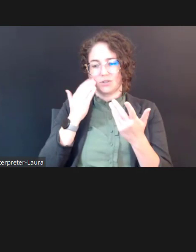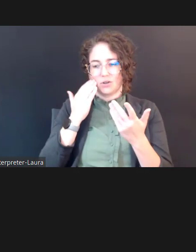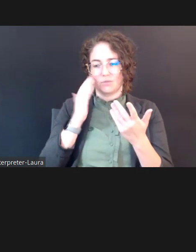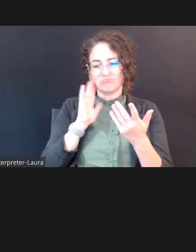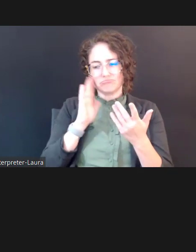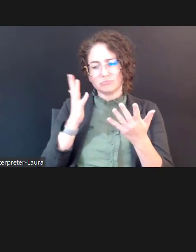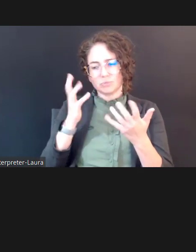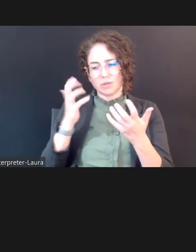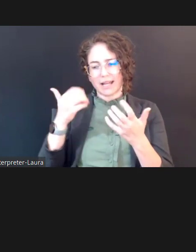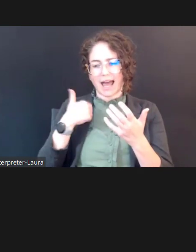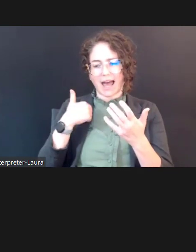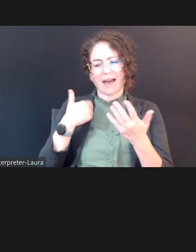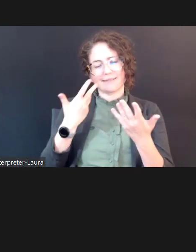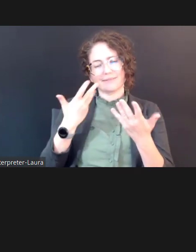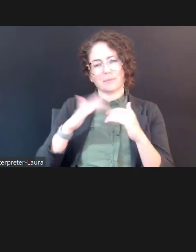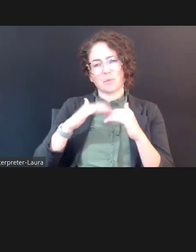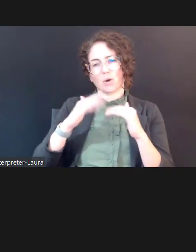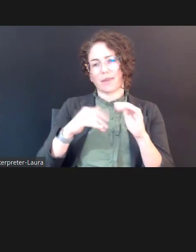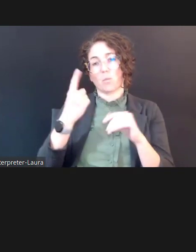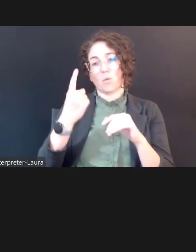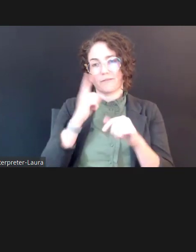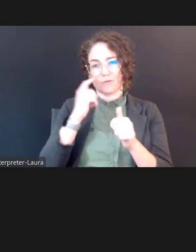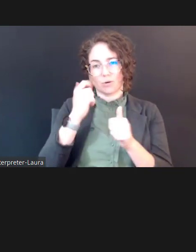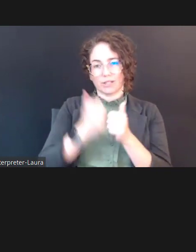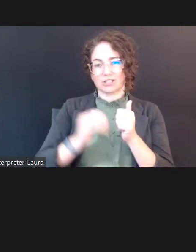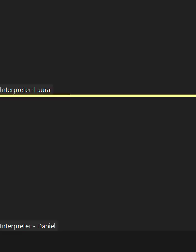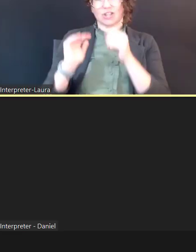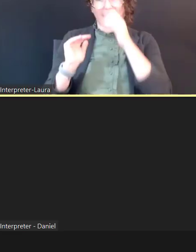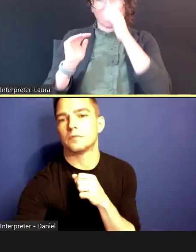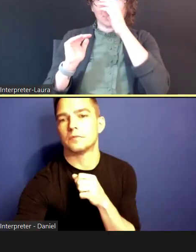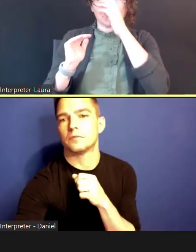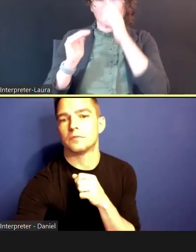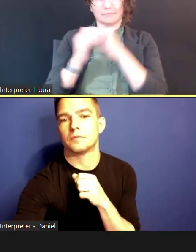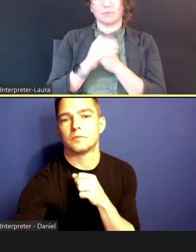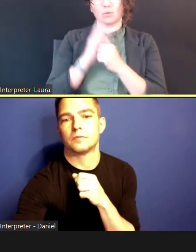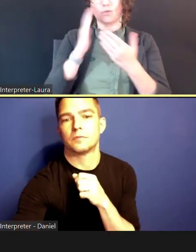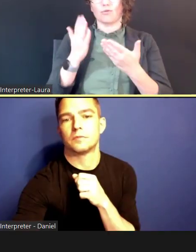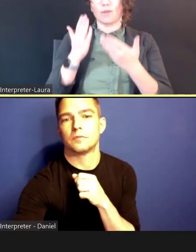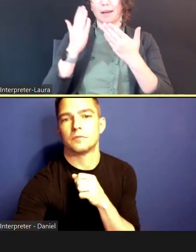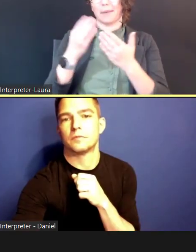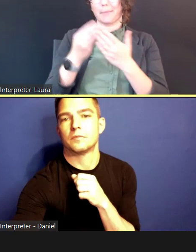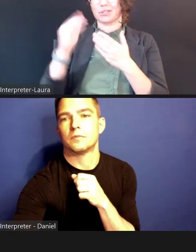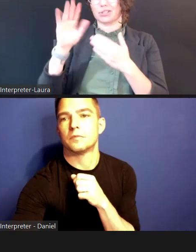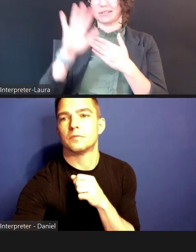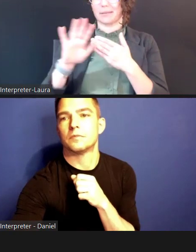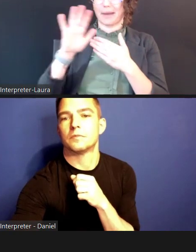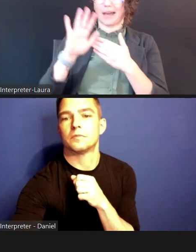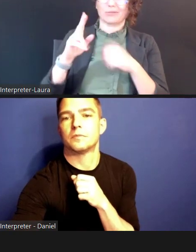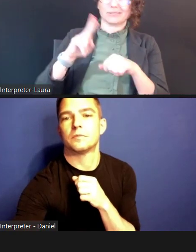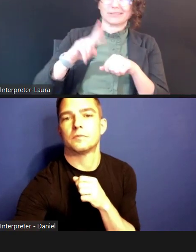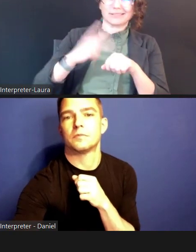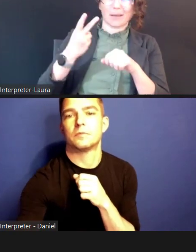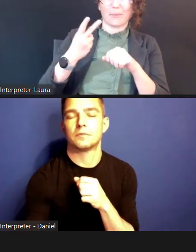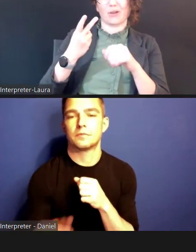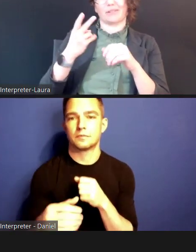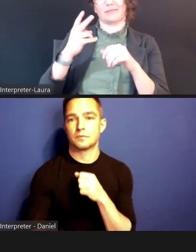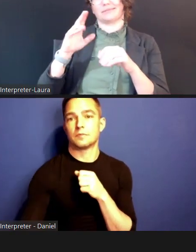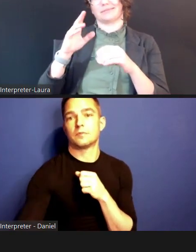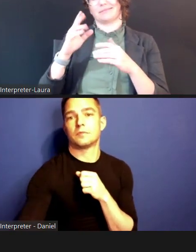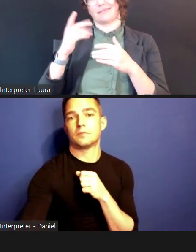In fact, we recommend you purchase twice as many probe covers as you have children to be screened. Dr.